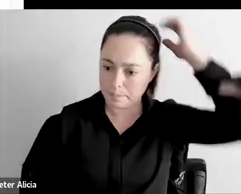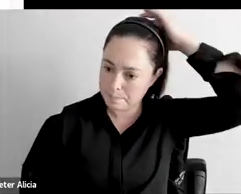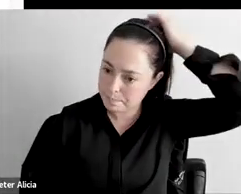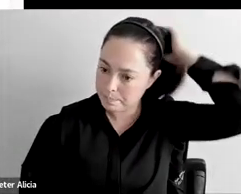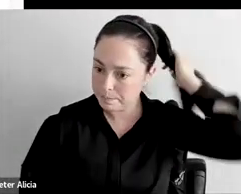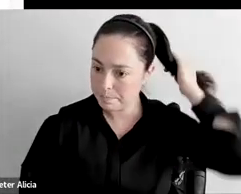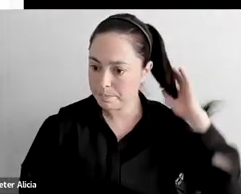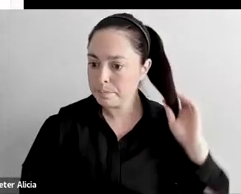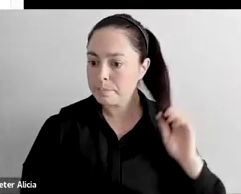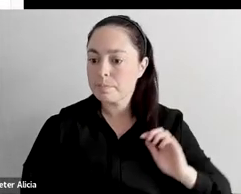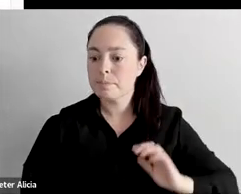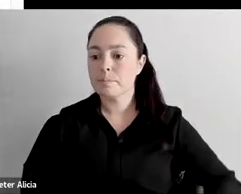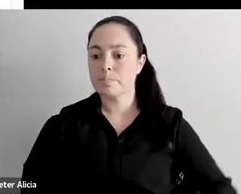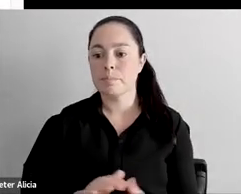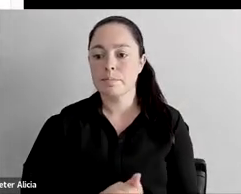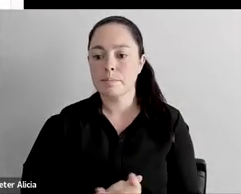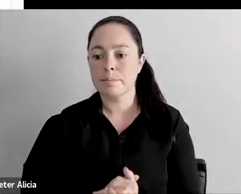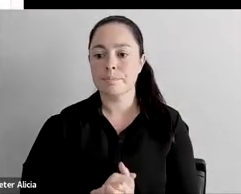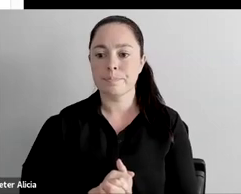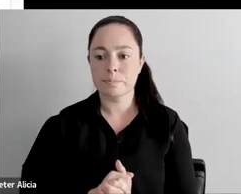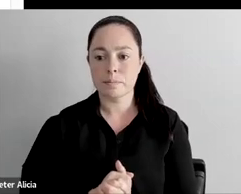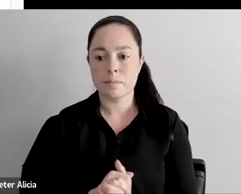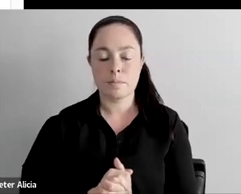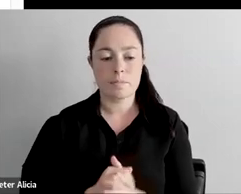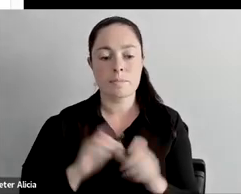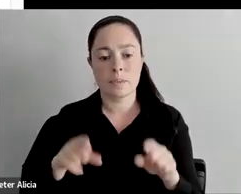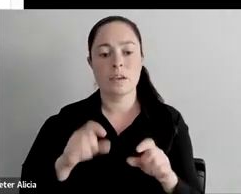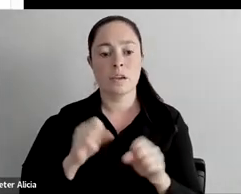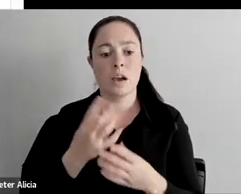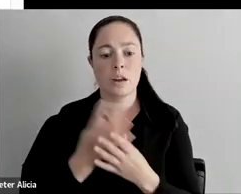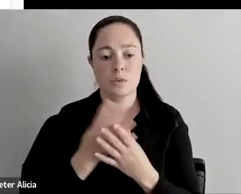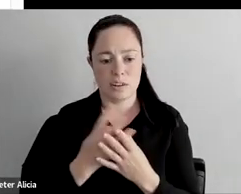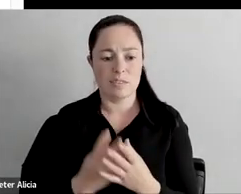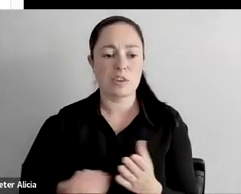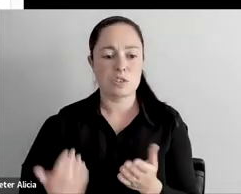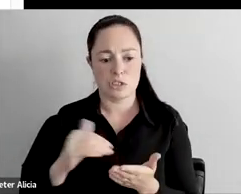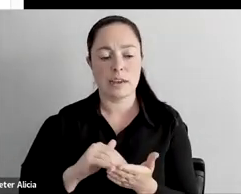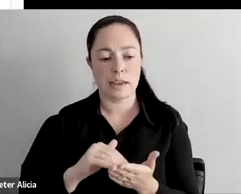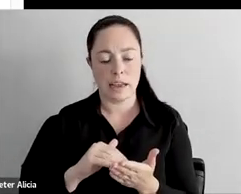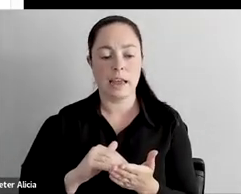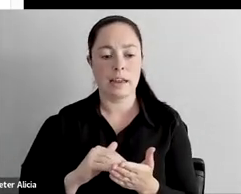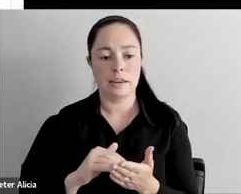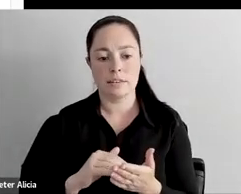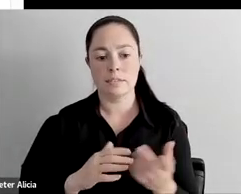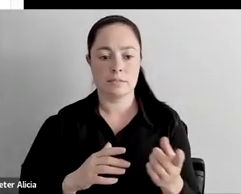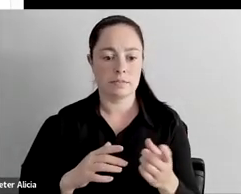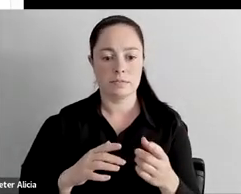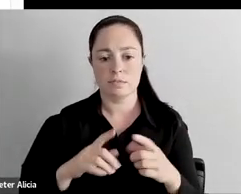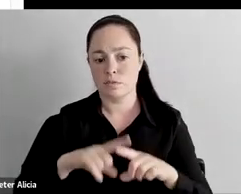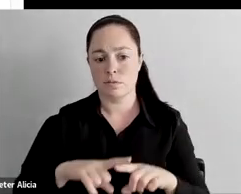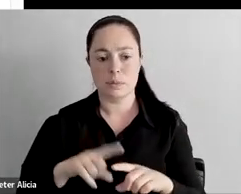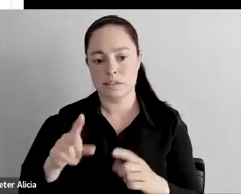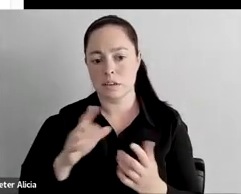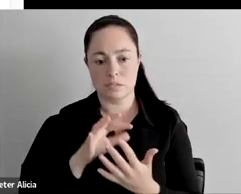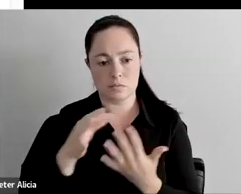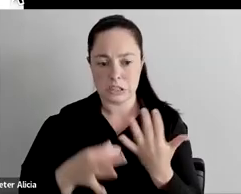We can again filter who receives Medicaid LTSS by sex, race, and ethnicity, and age group